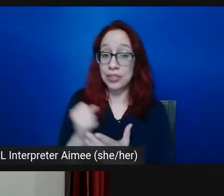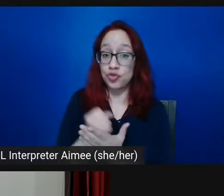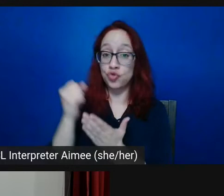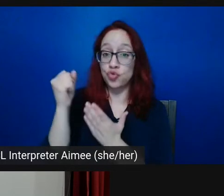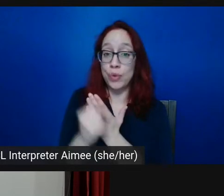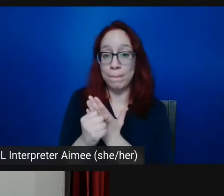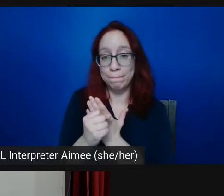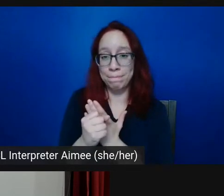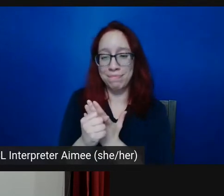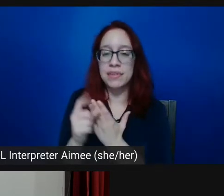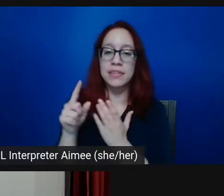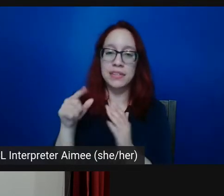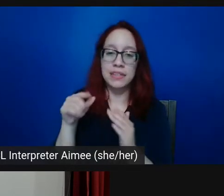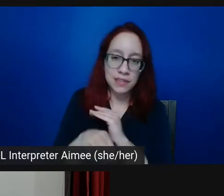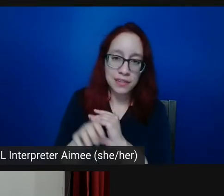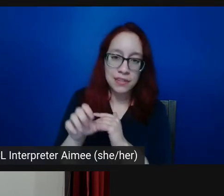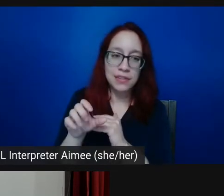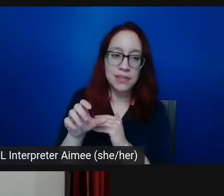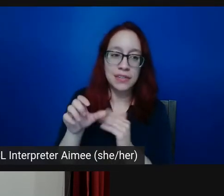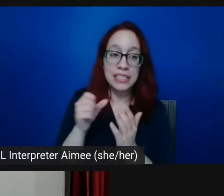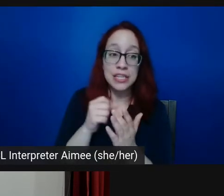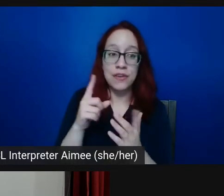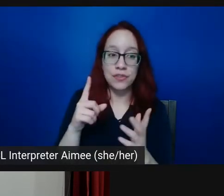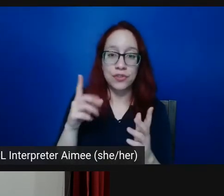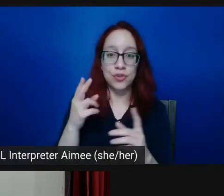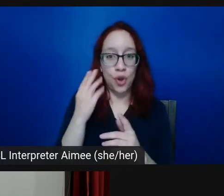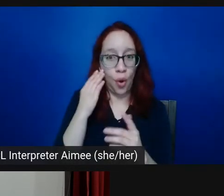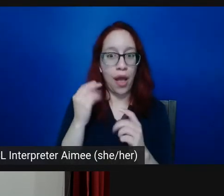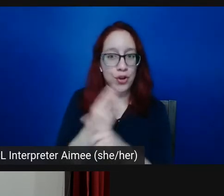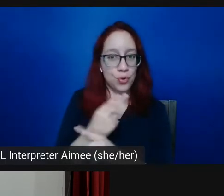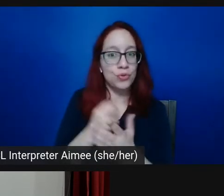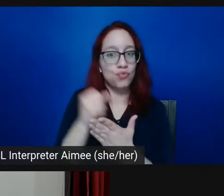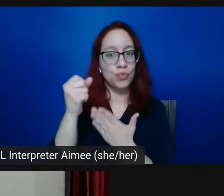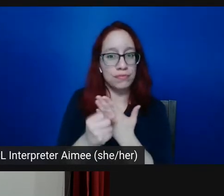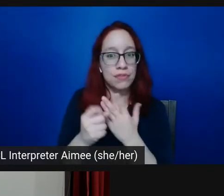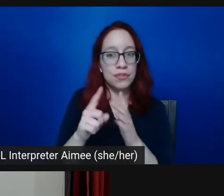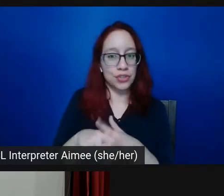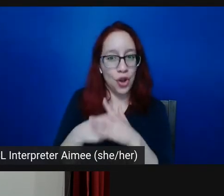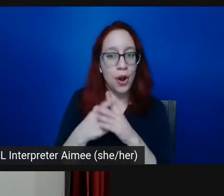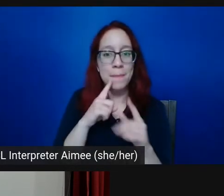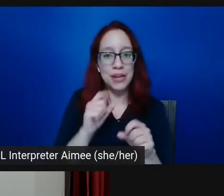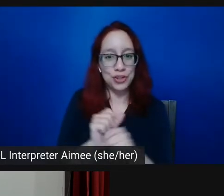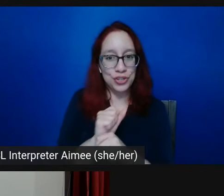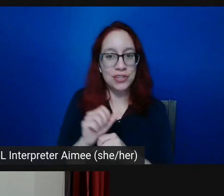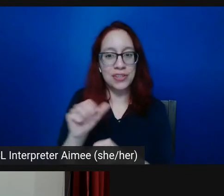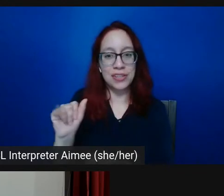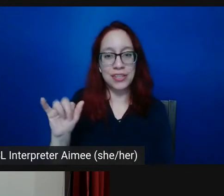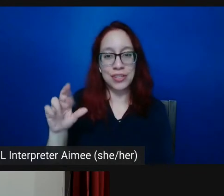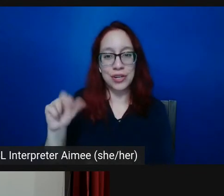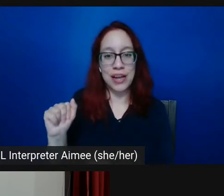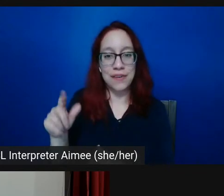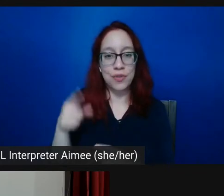into the actual JavaScript to actually start making sure that the ARIA has the correct values there.